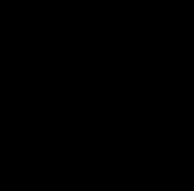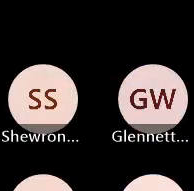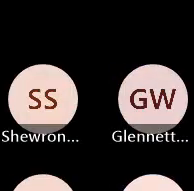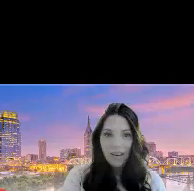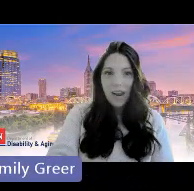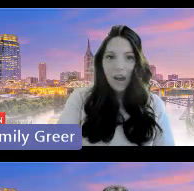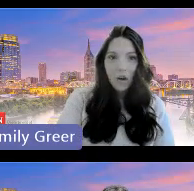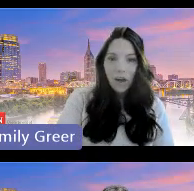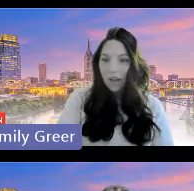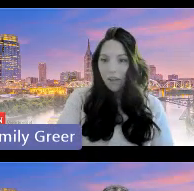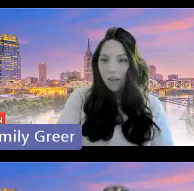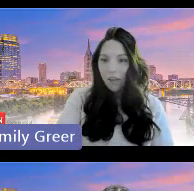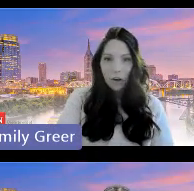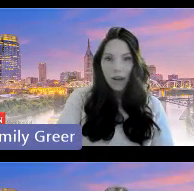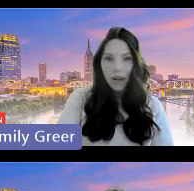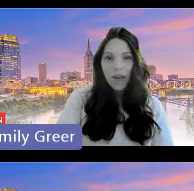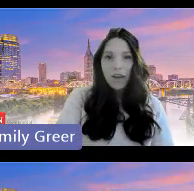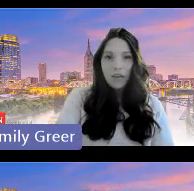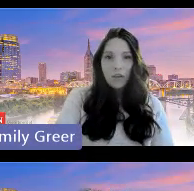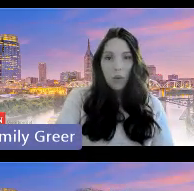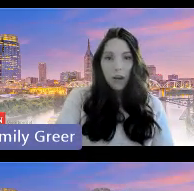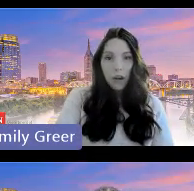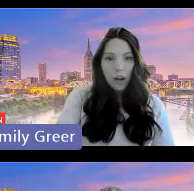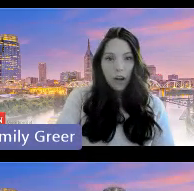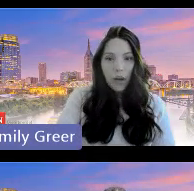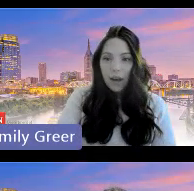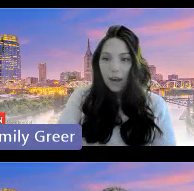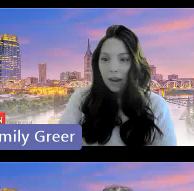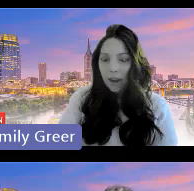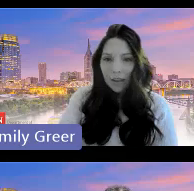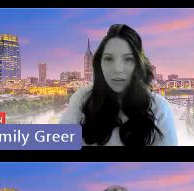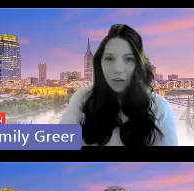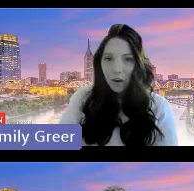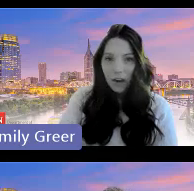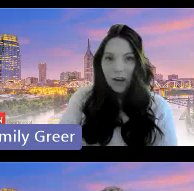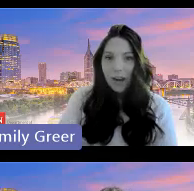[Emily Greer, Learning and Development Specialist] It is now 11:30, so we are going to go ahead and get started.